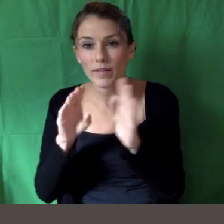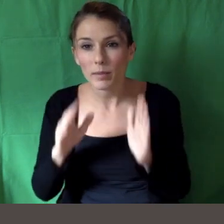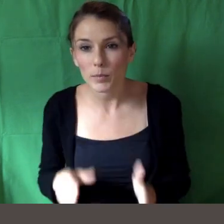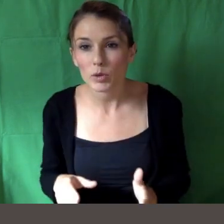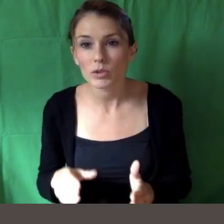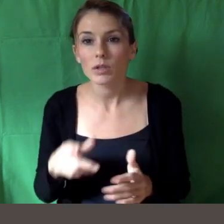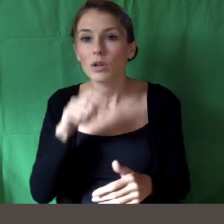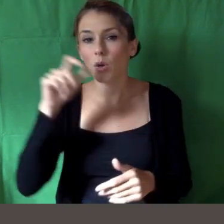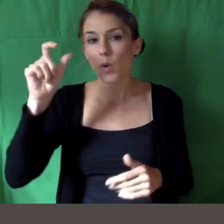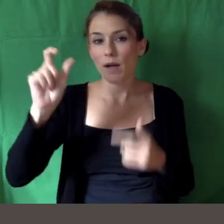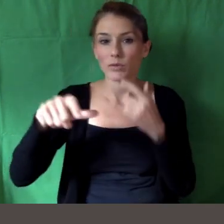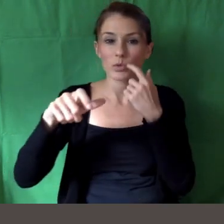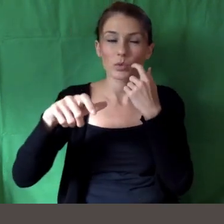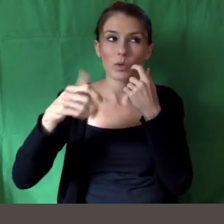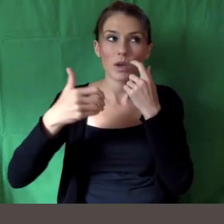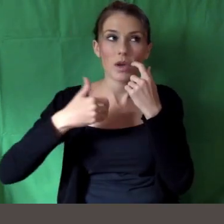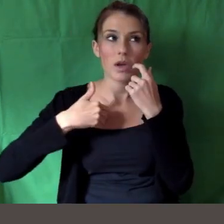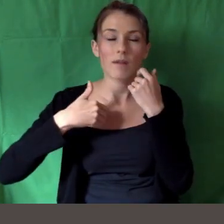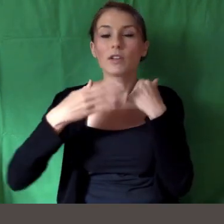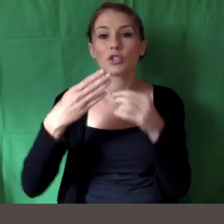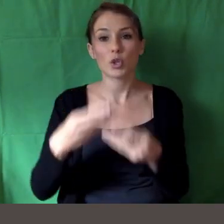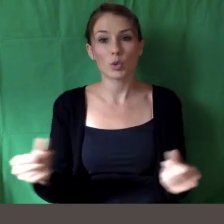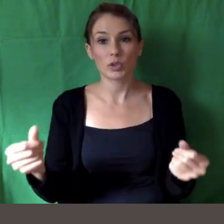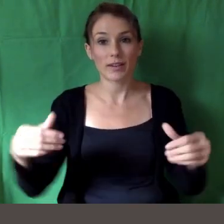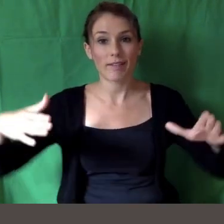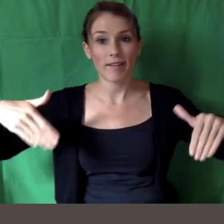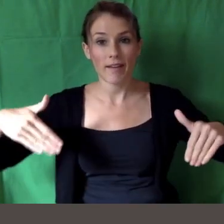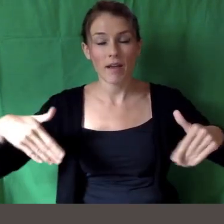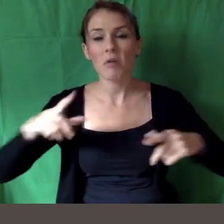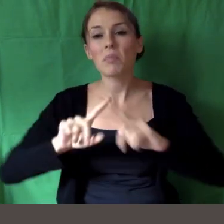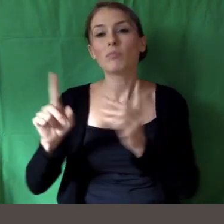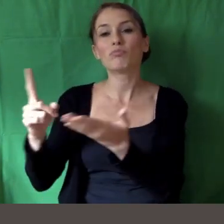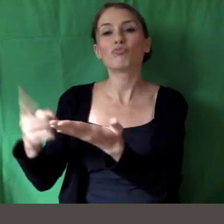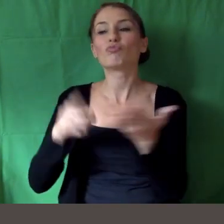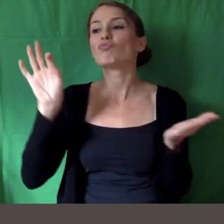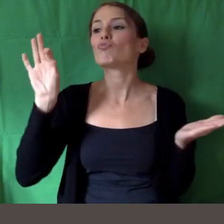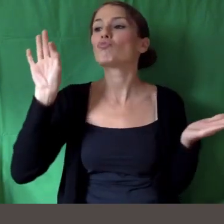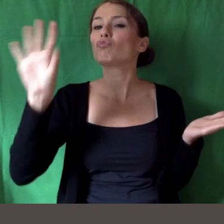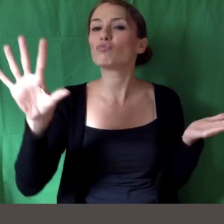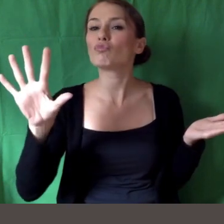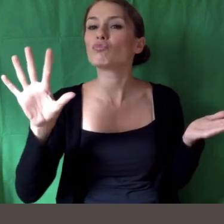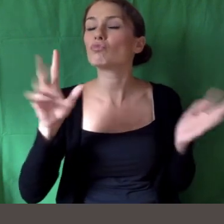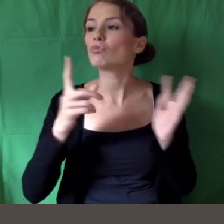You don't even need to have a solution to it yet, just bring it up and start discussing